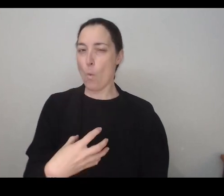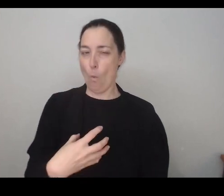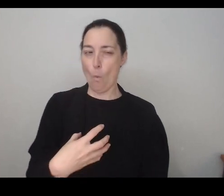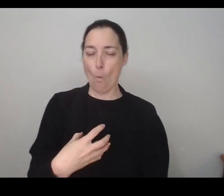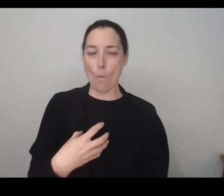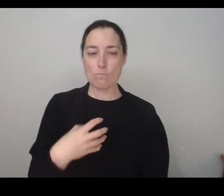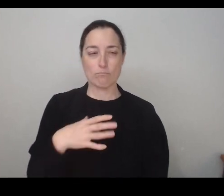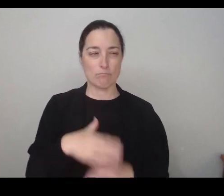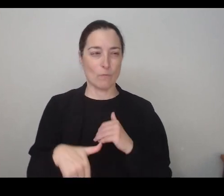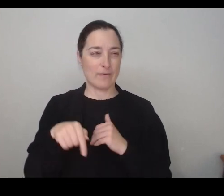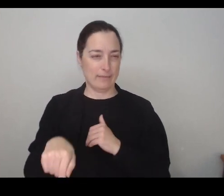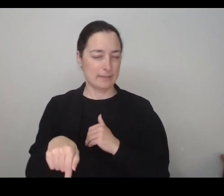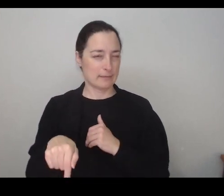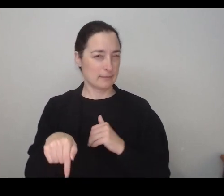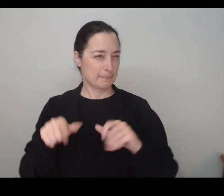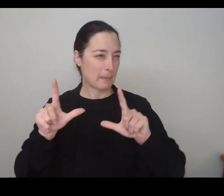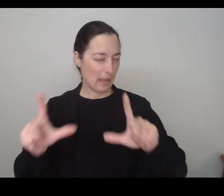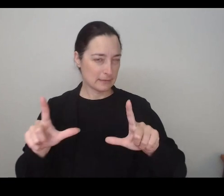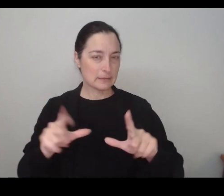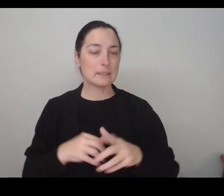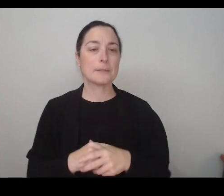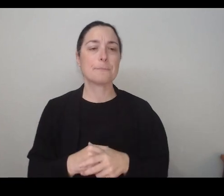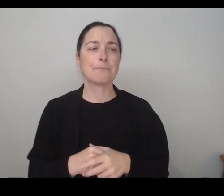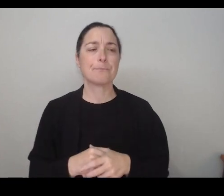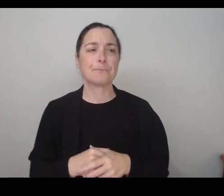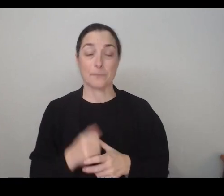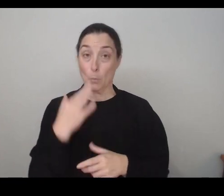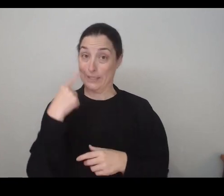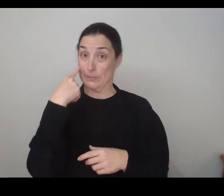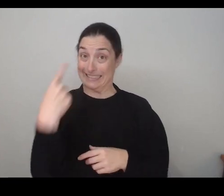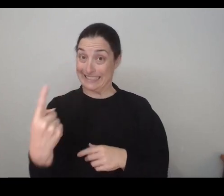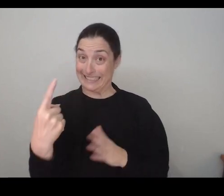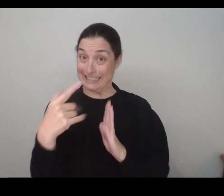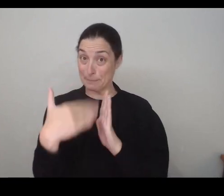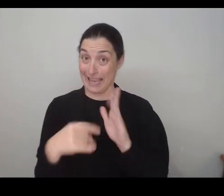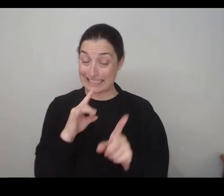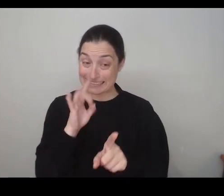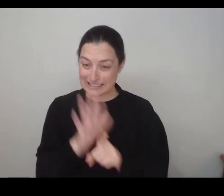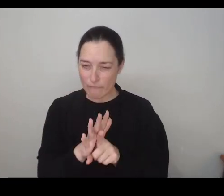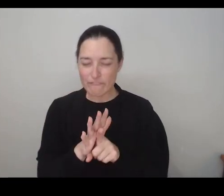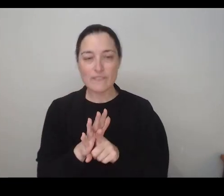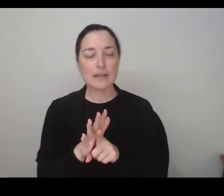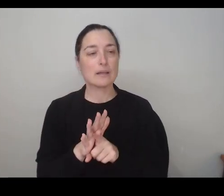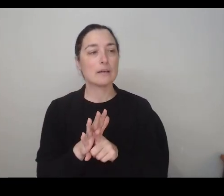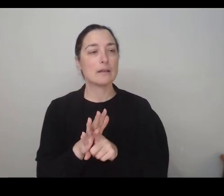but when you look at the painting itself, you have this bouquet of sunflowers,